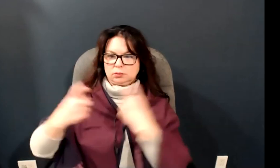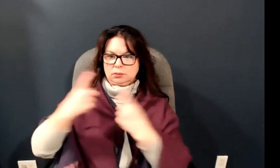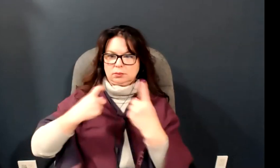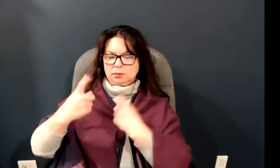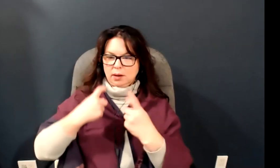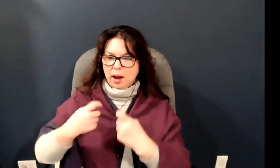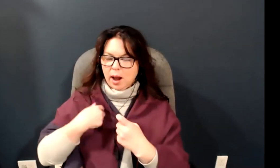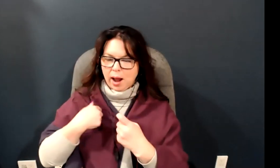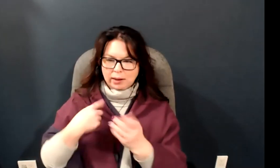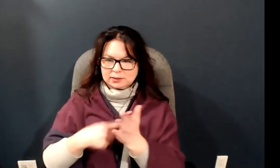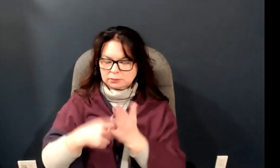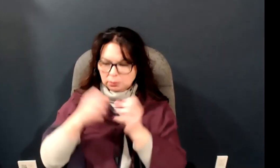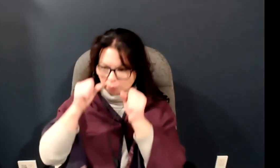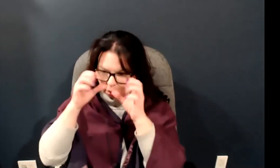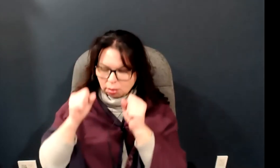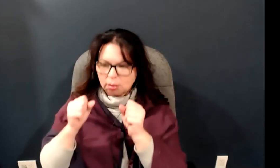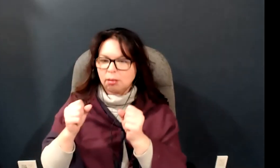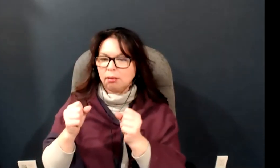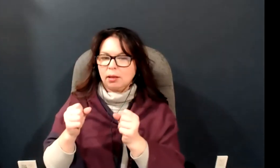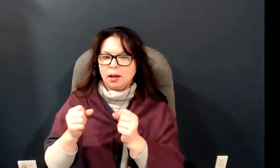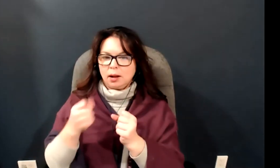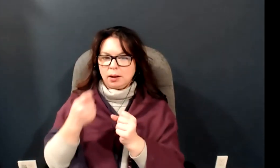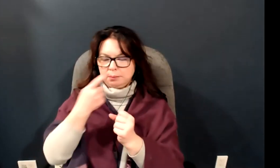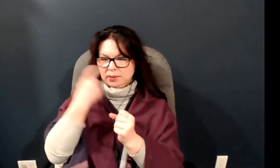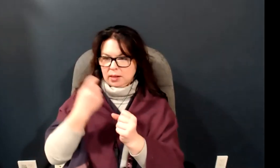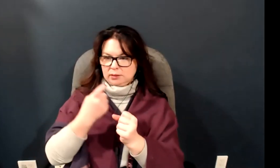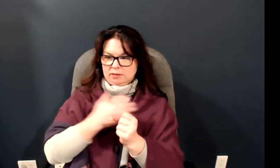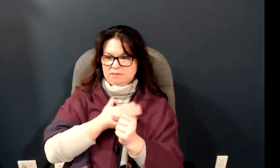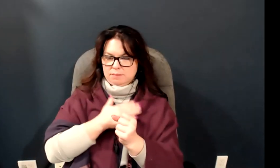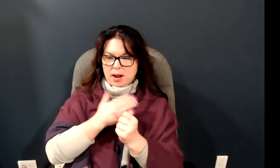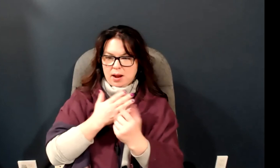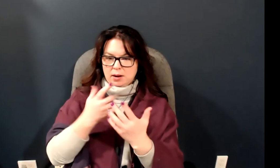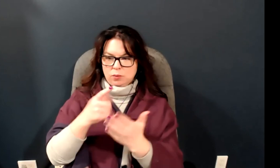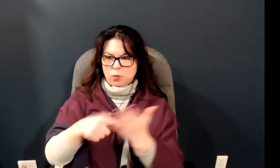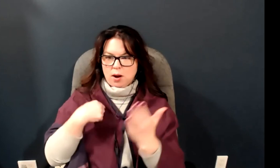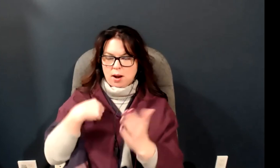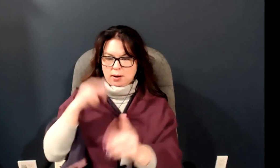I didn't, wasn't thinking about the obliterate comment but I did notice that and I said,